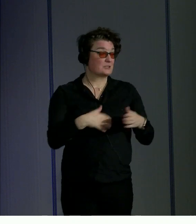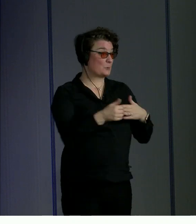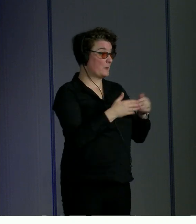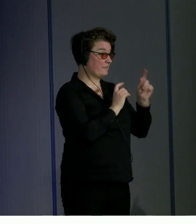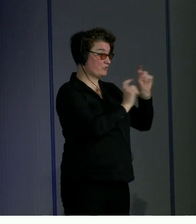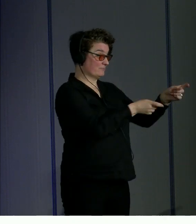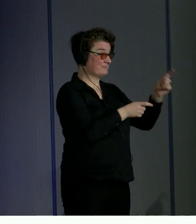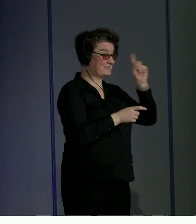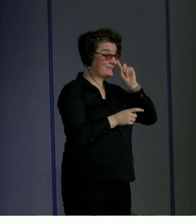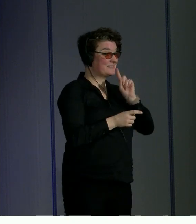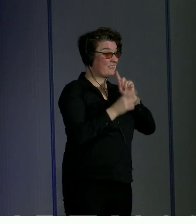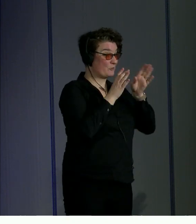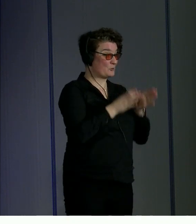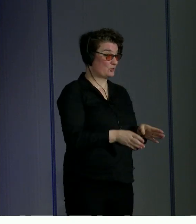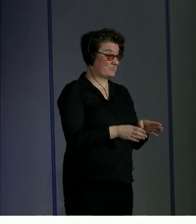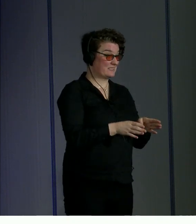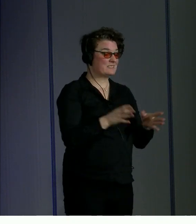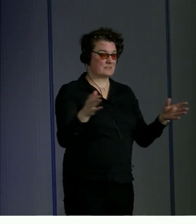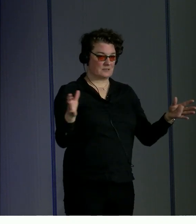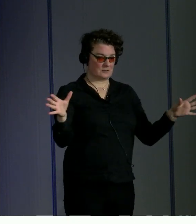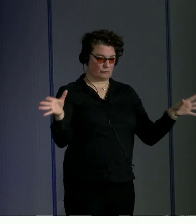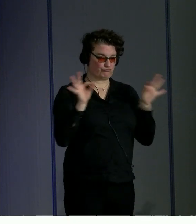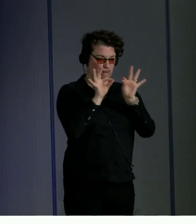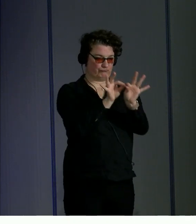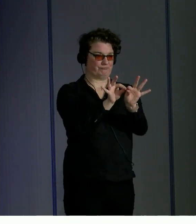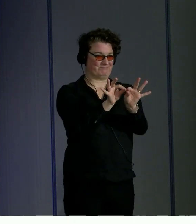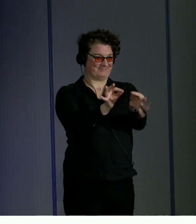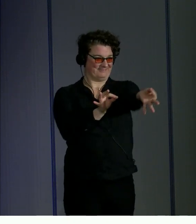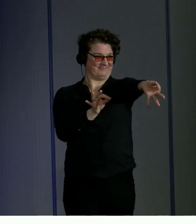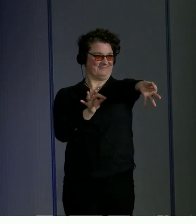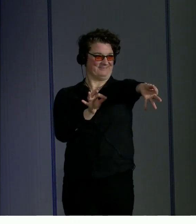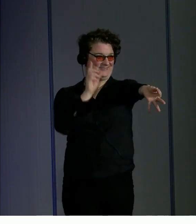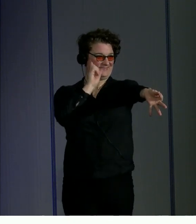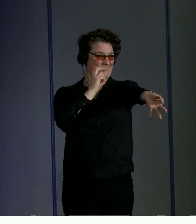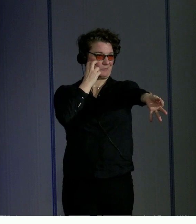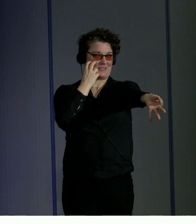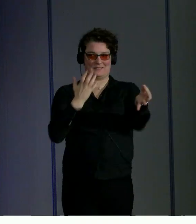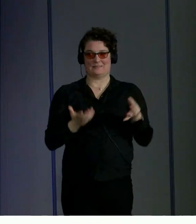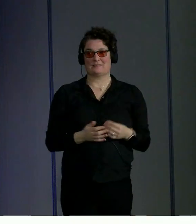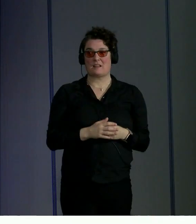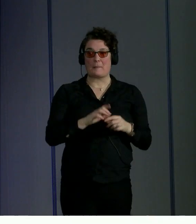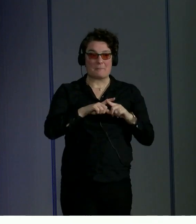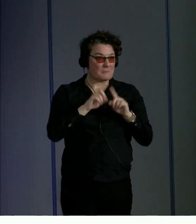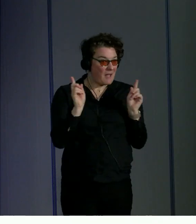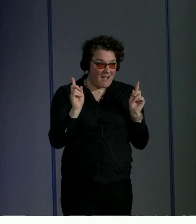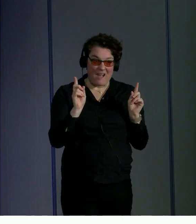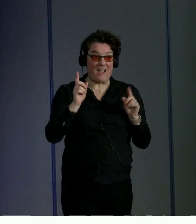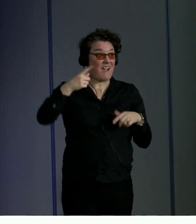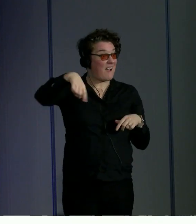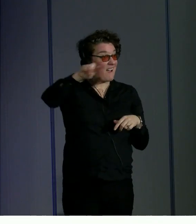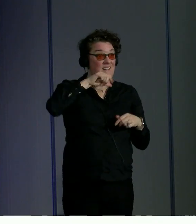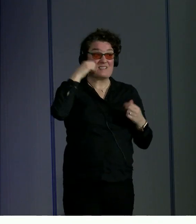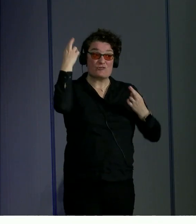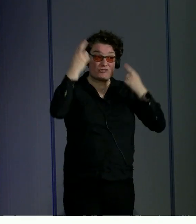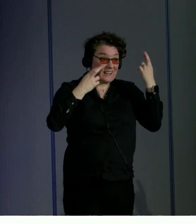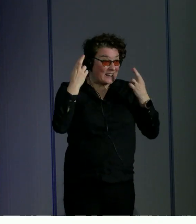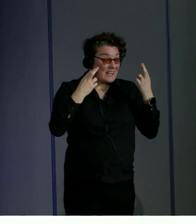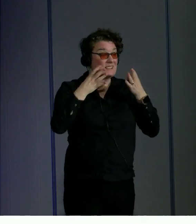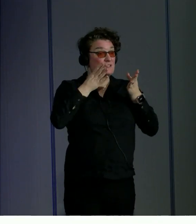and an accommodation that would have been given to a blind individual and putting those together. But what people don't understand, when somebody is deaf and blind,